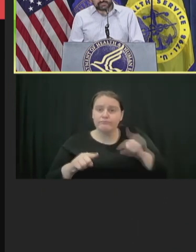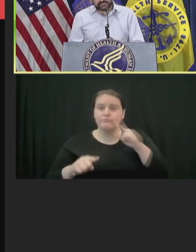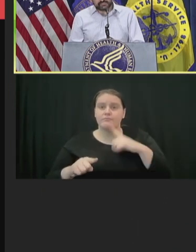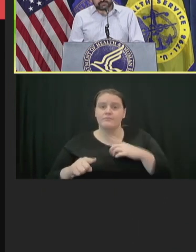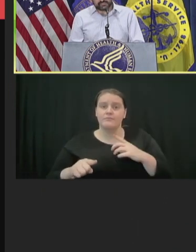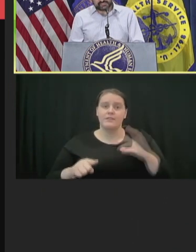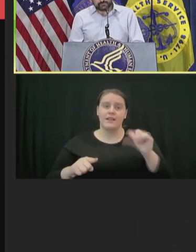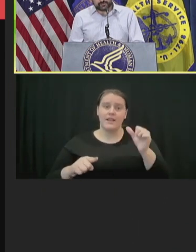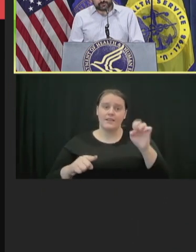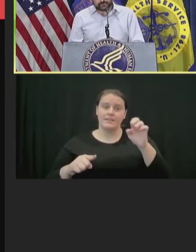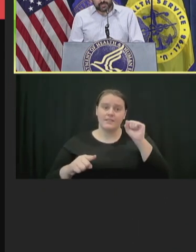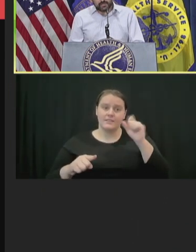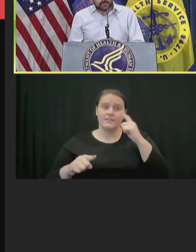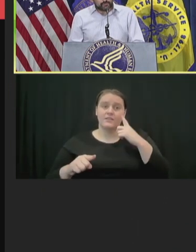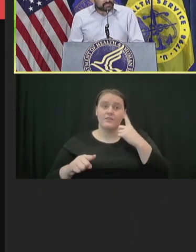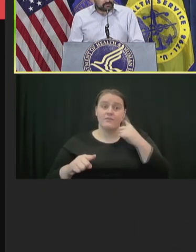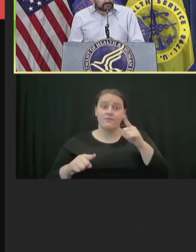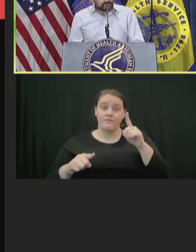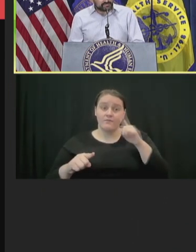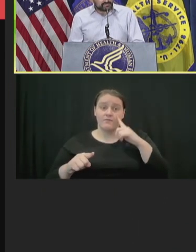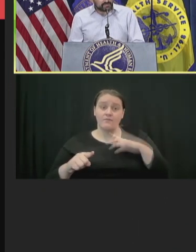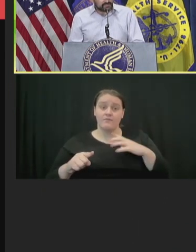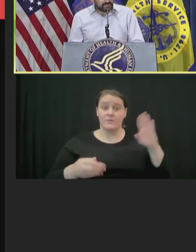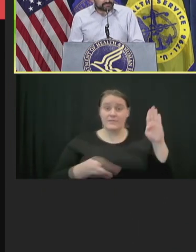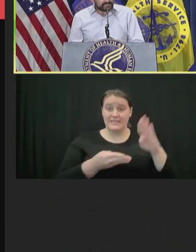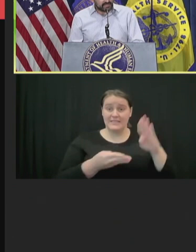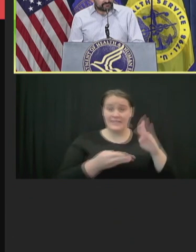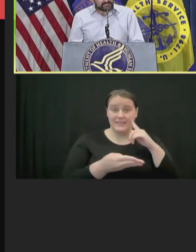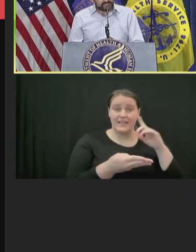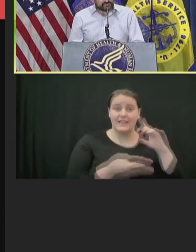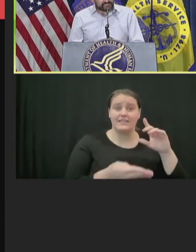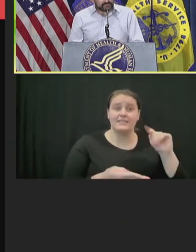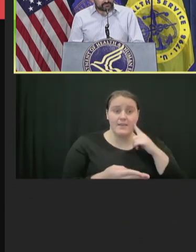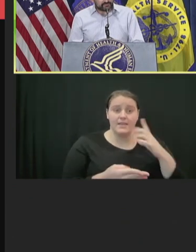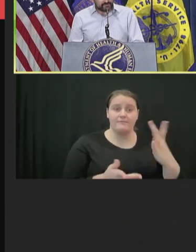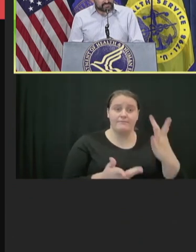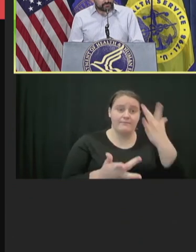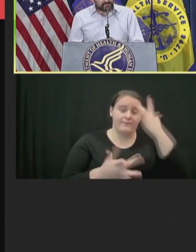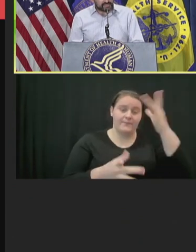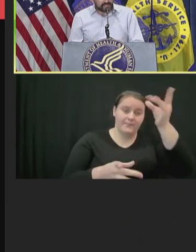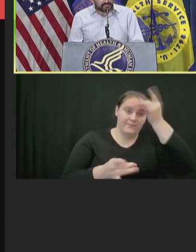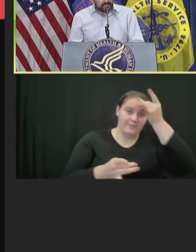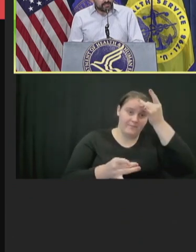in the placebo group, working out to an estimated vaccine efficacy of just under 50 percent.